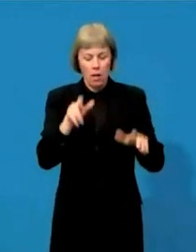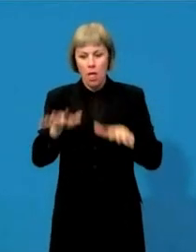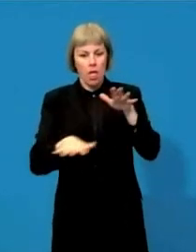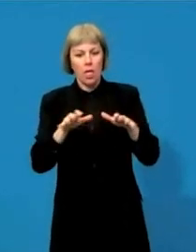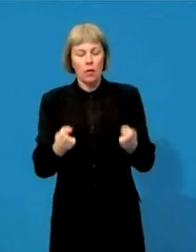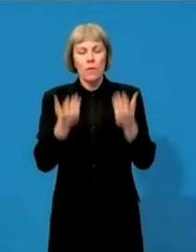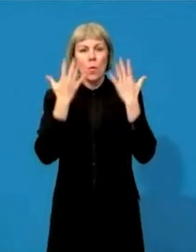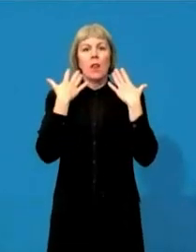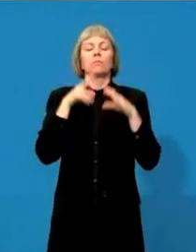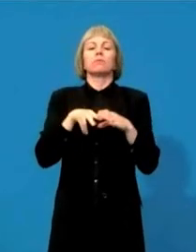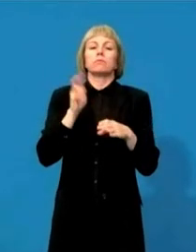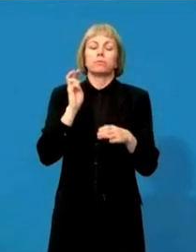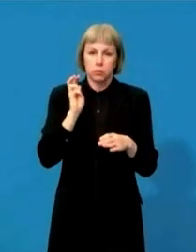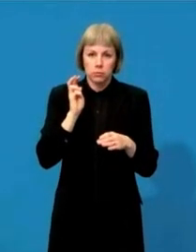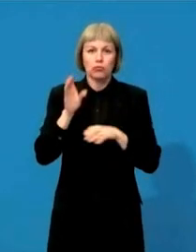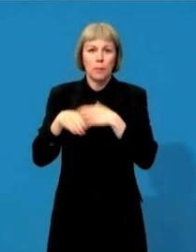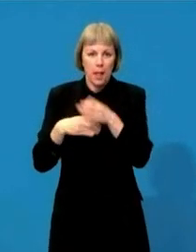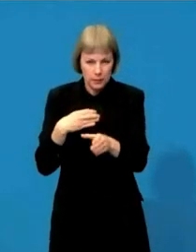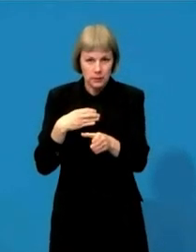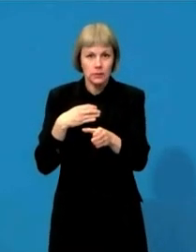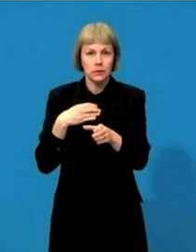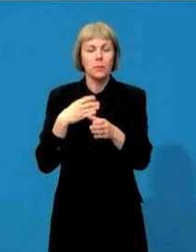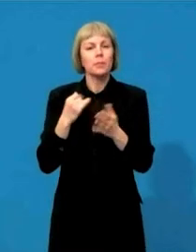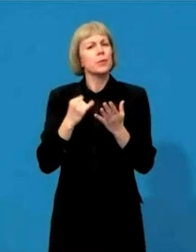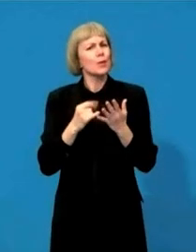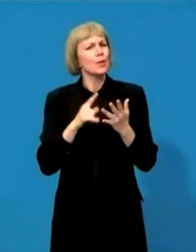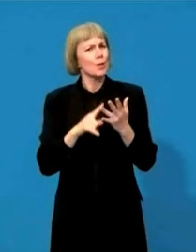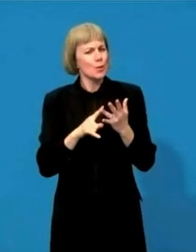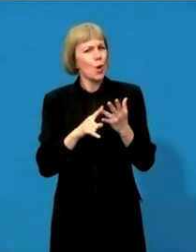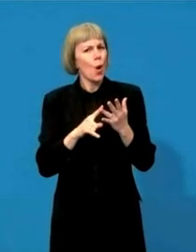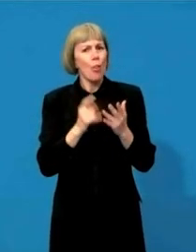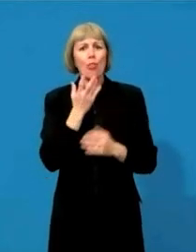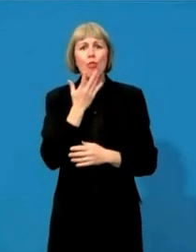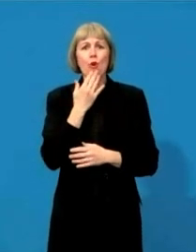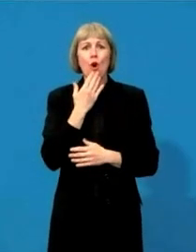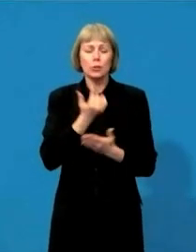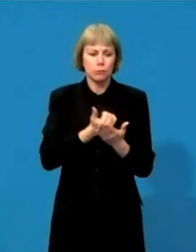And so there are a lot of costs coming out and people don't really understand why.